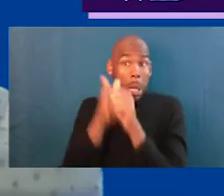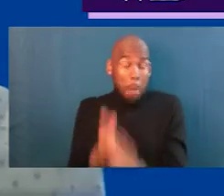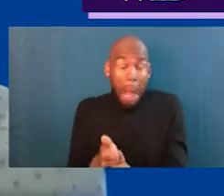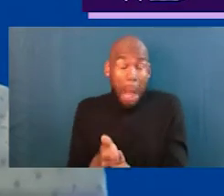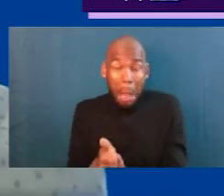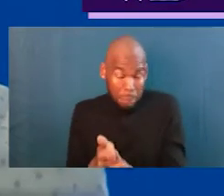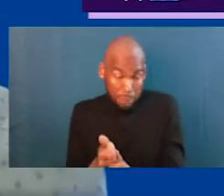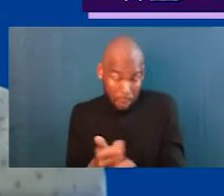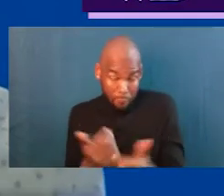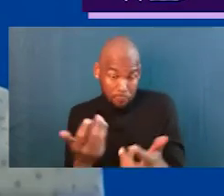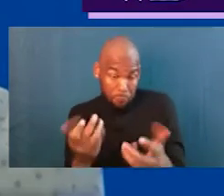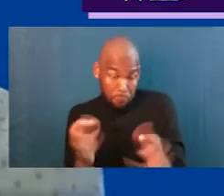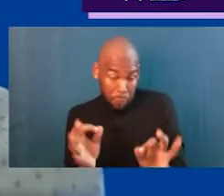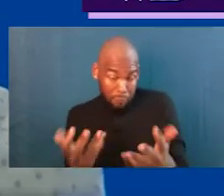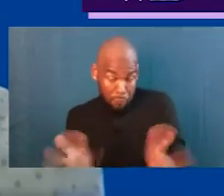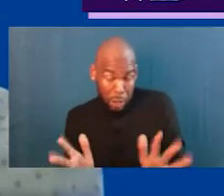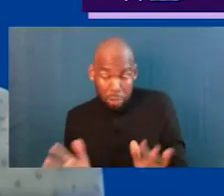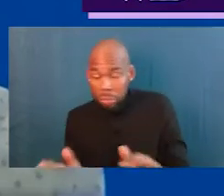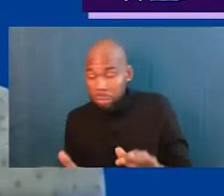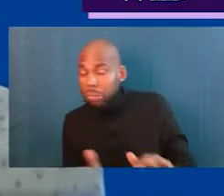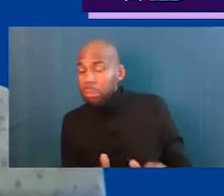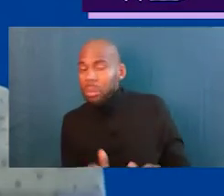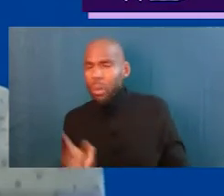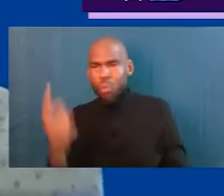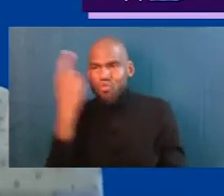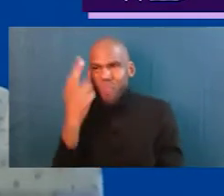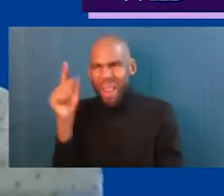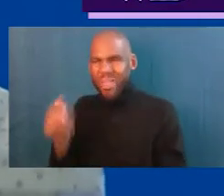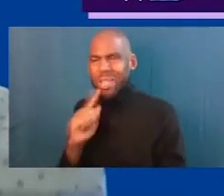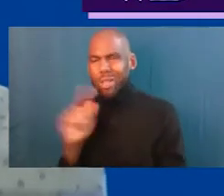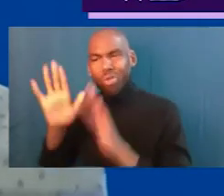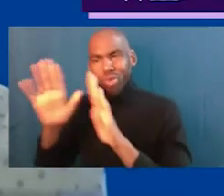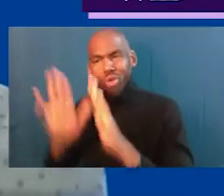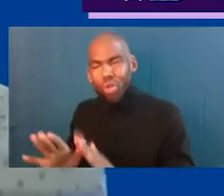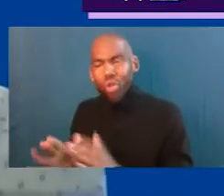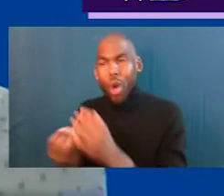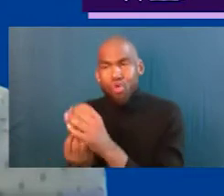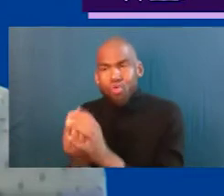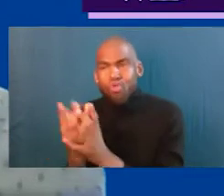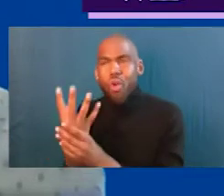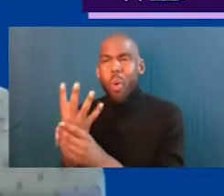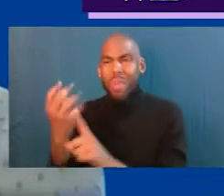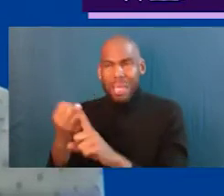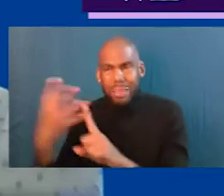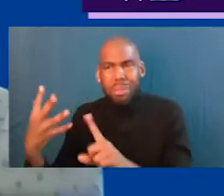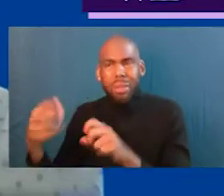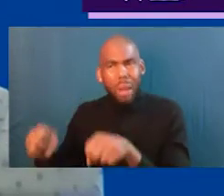part we actually realized that it is a great engagement opportunity, it is a great growth engine for ourselves